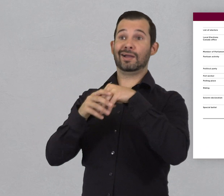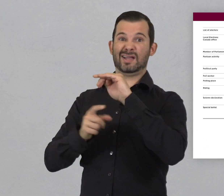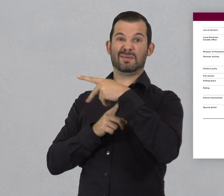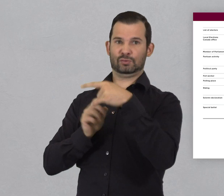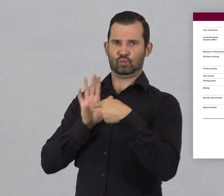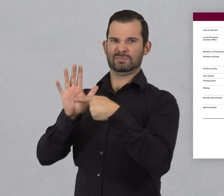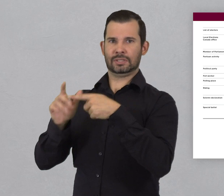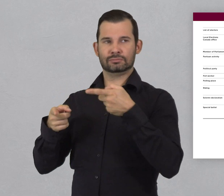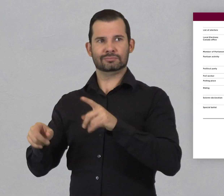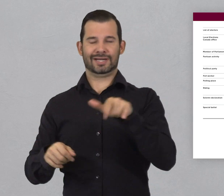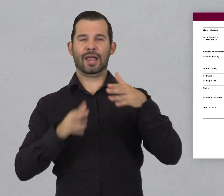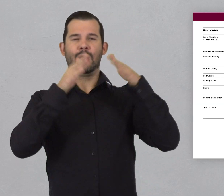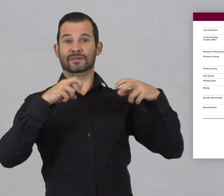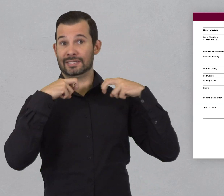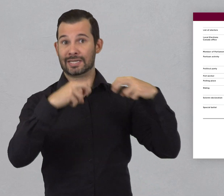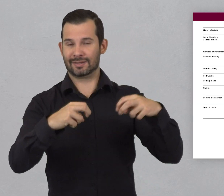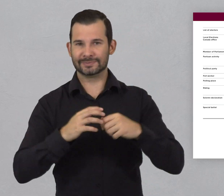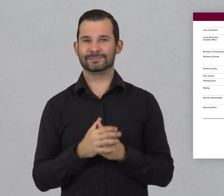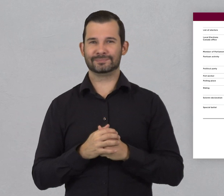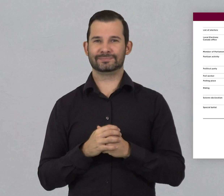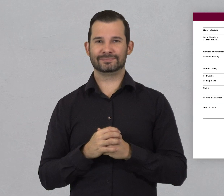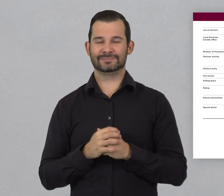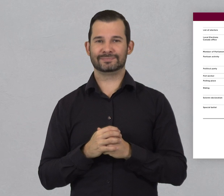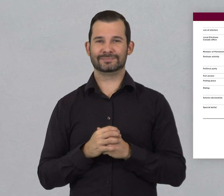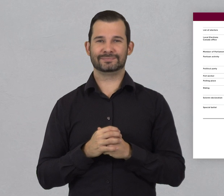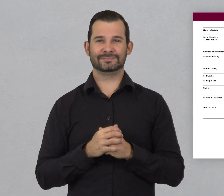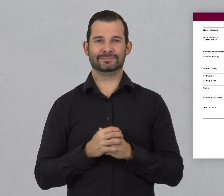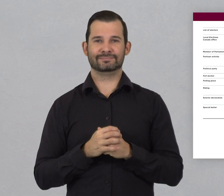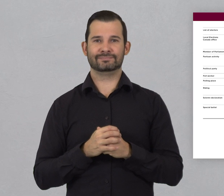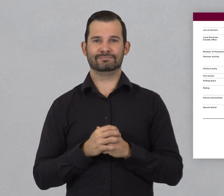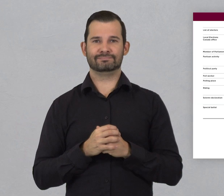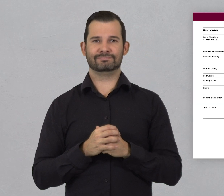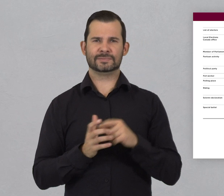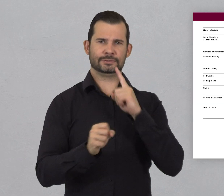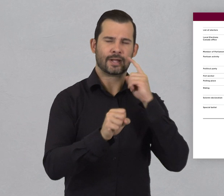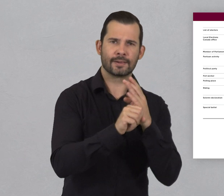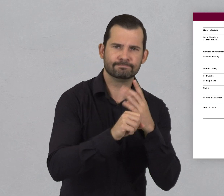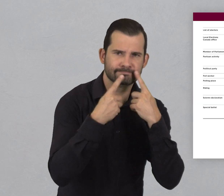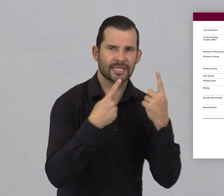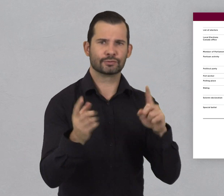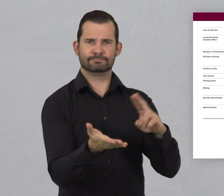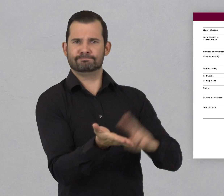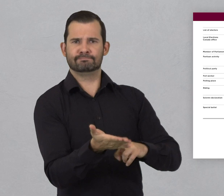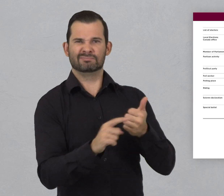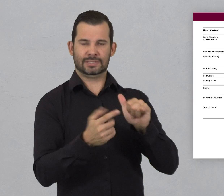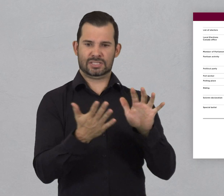represents it in the House of Commons. Solemn declaration: A document signed by